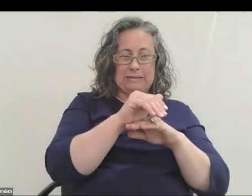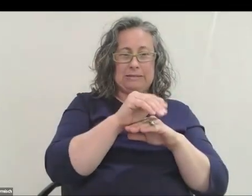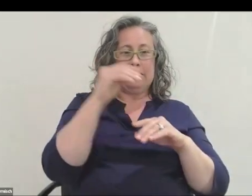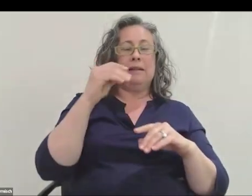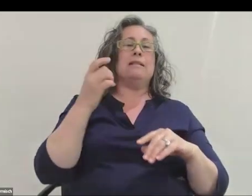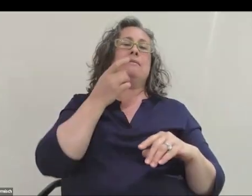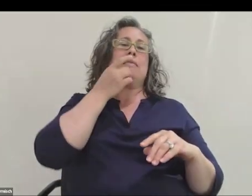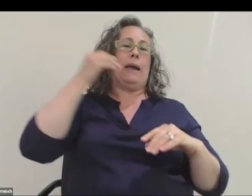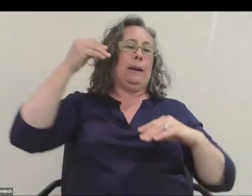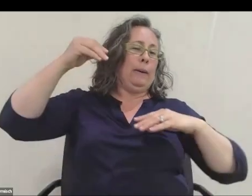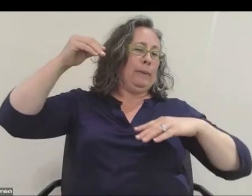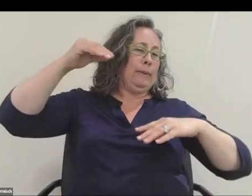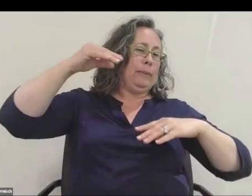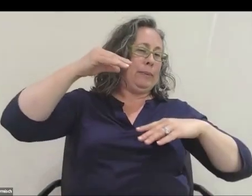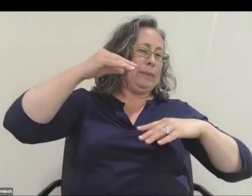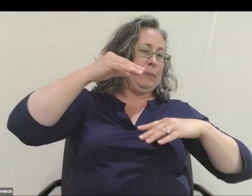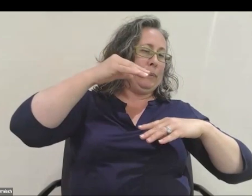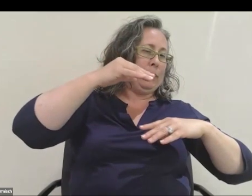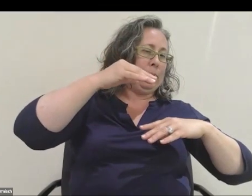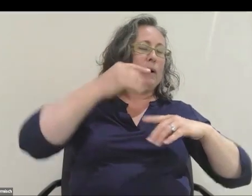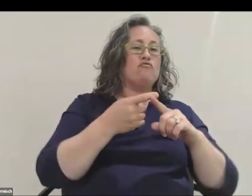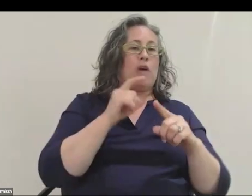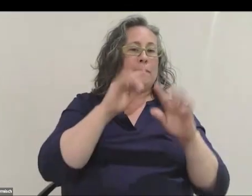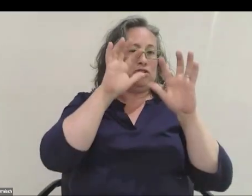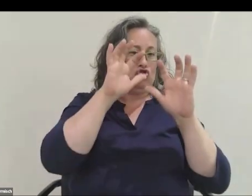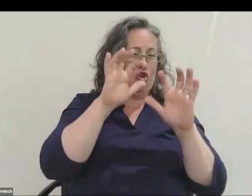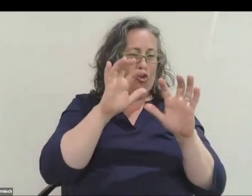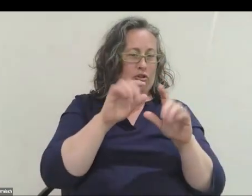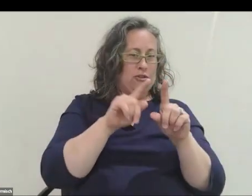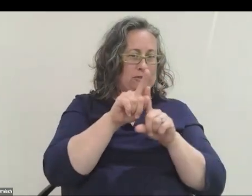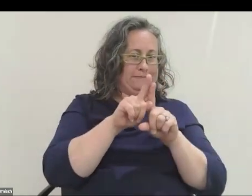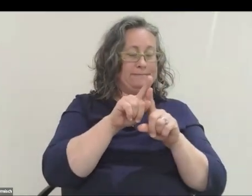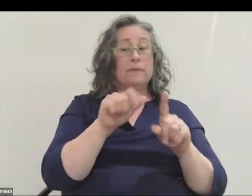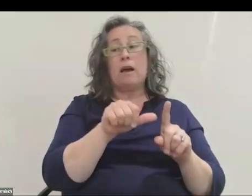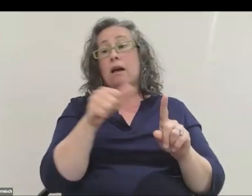light is coming as a source, you can see here in this picture, coming from the stars.